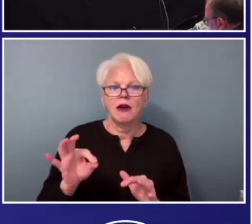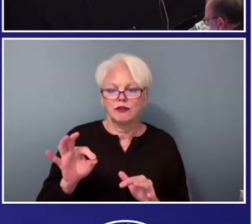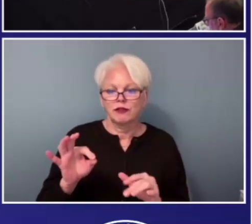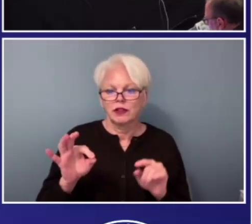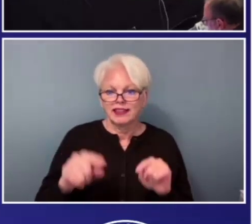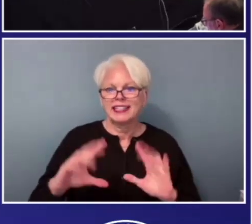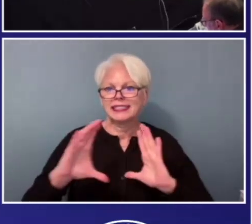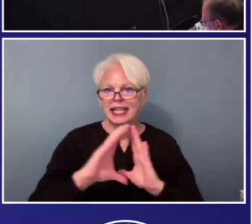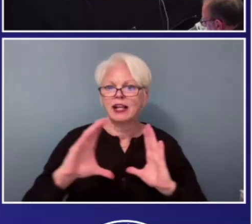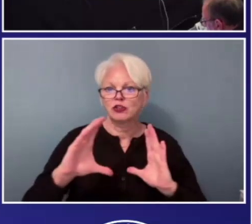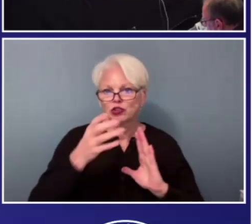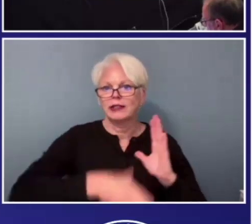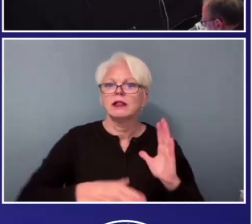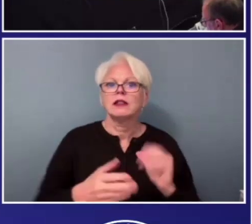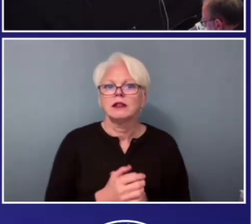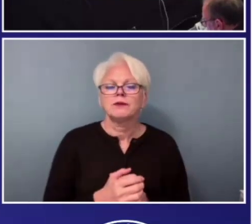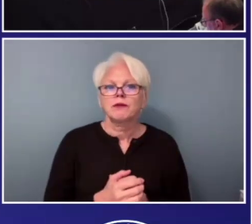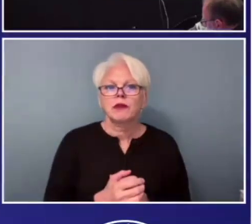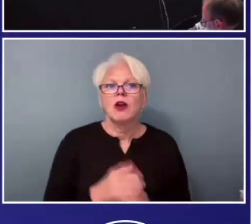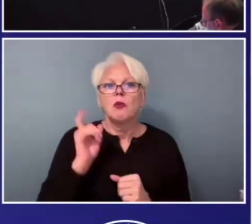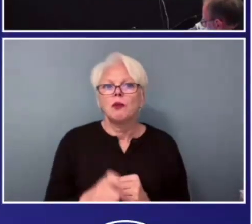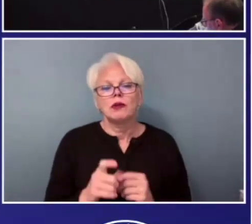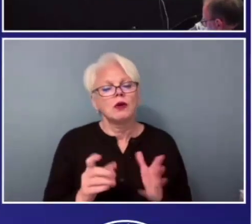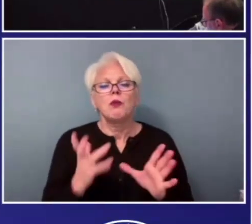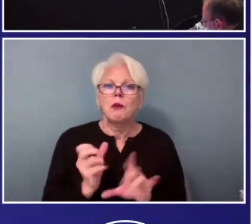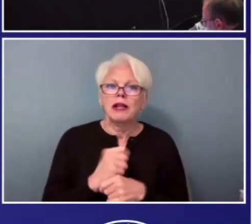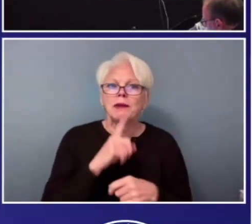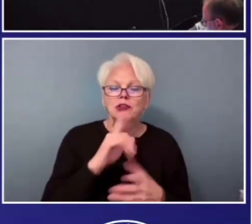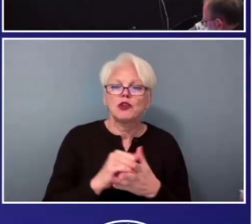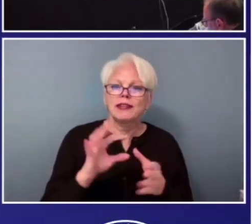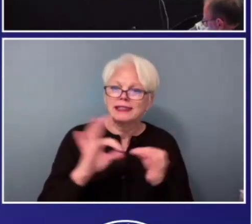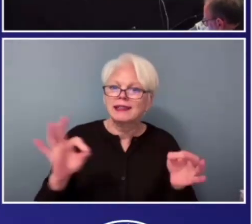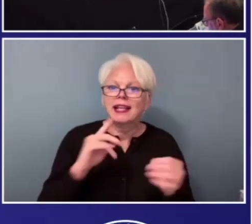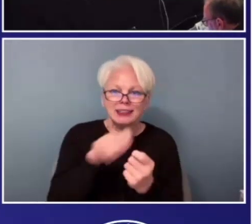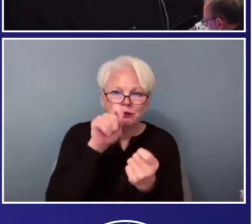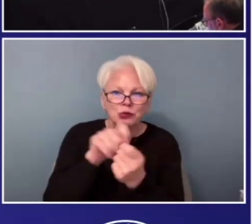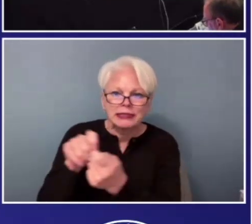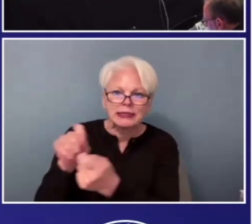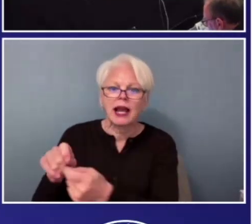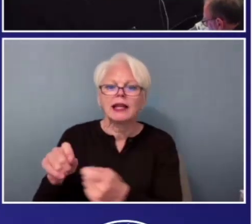section. Like I said, we need to make a little bit more -- we want to make sure that this language is precise so we can go in and edit that.